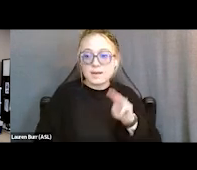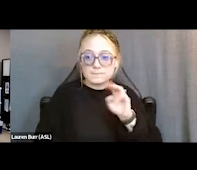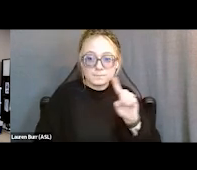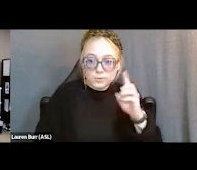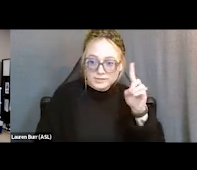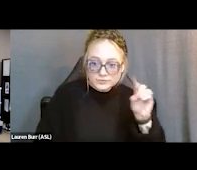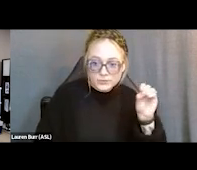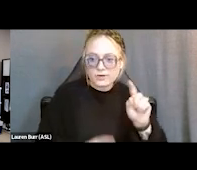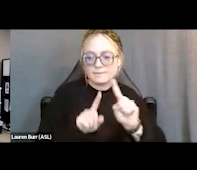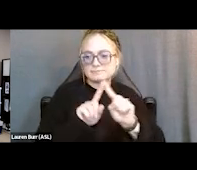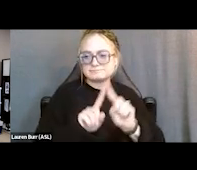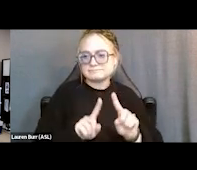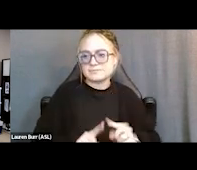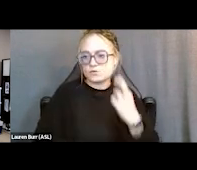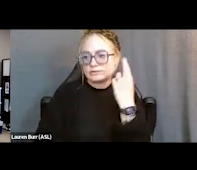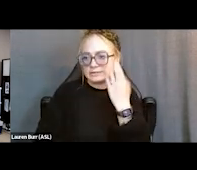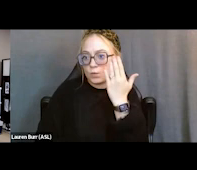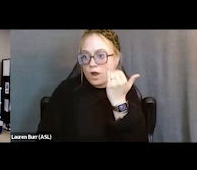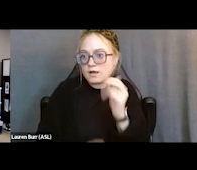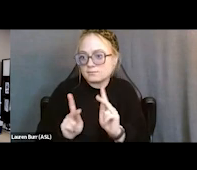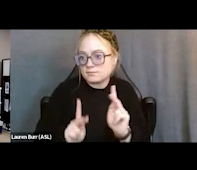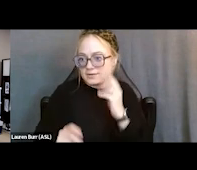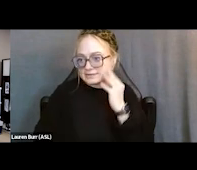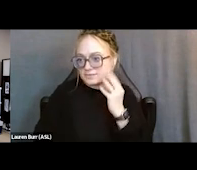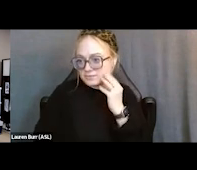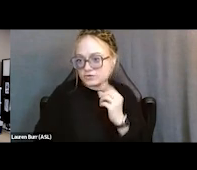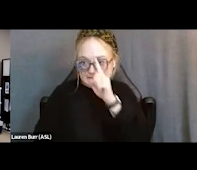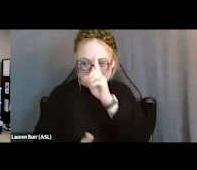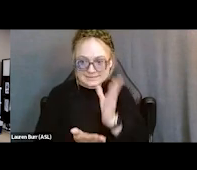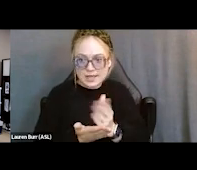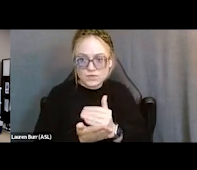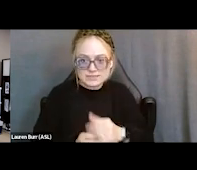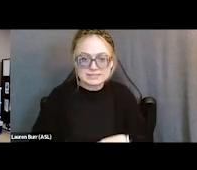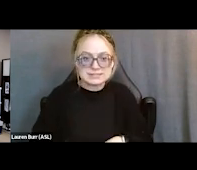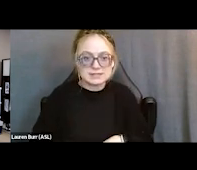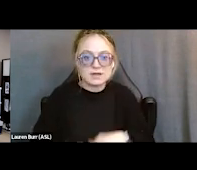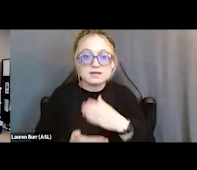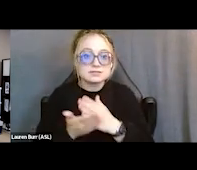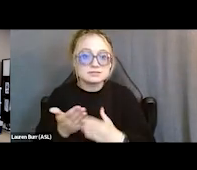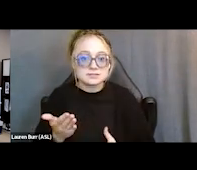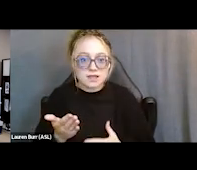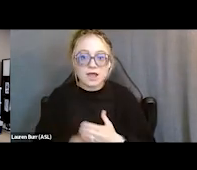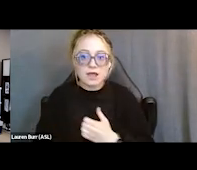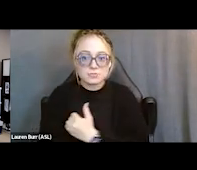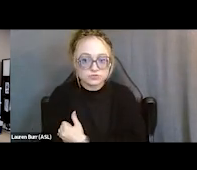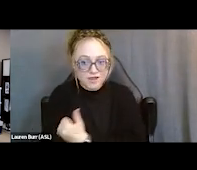there are many other reasons why people could experience psychosis. Some substances can induce psychotic symptoms